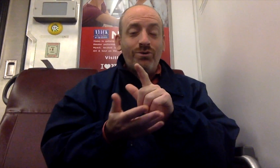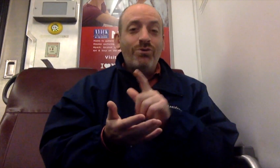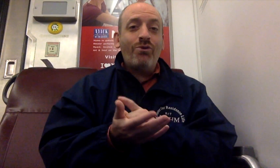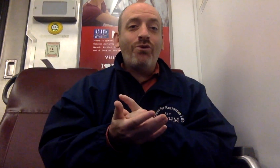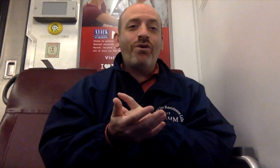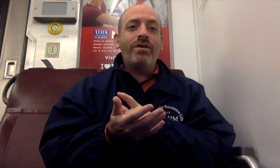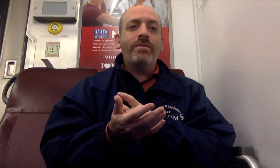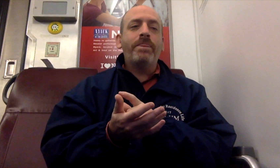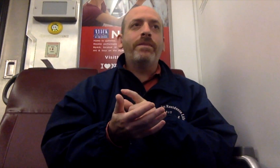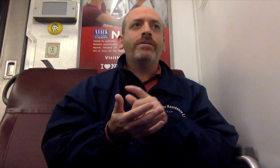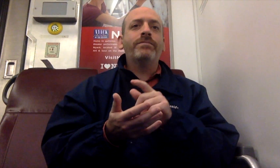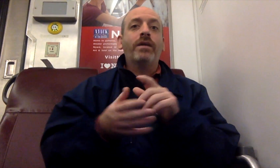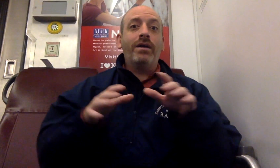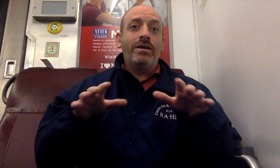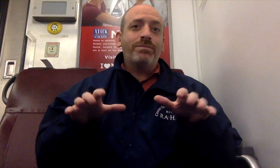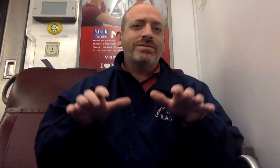lawyers, massage therapists,